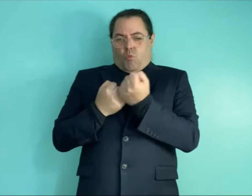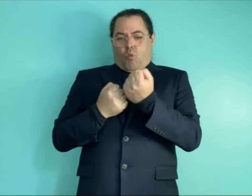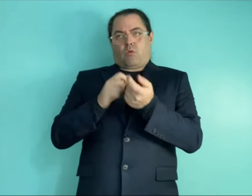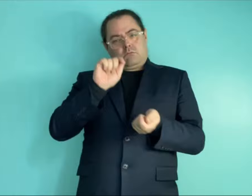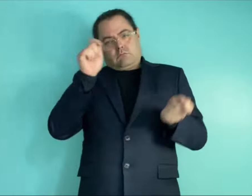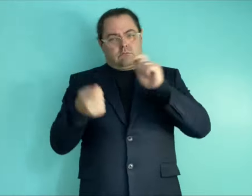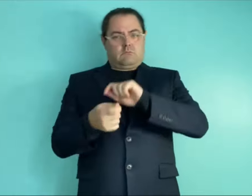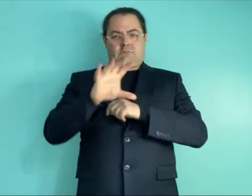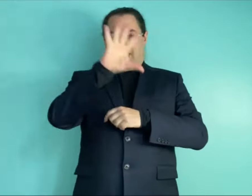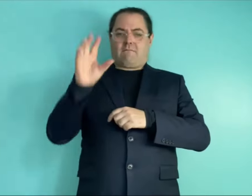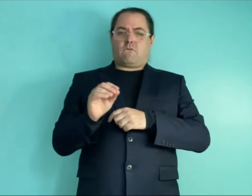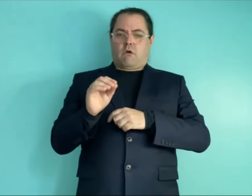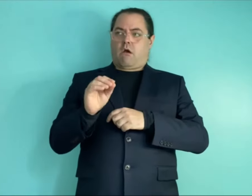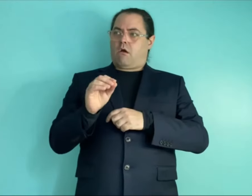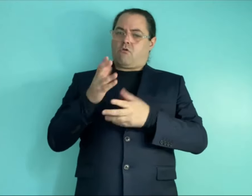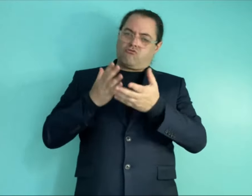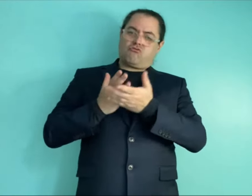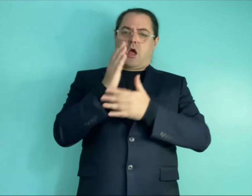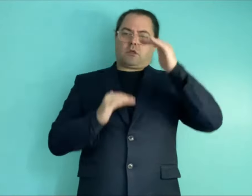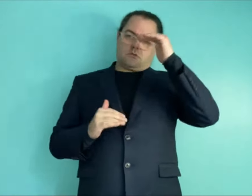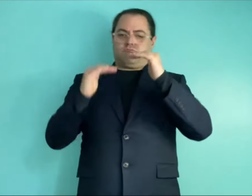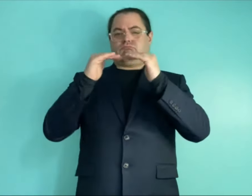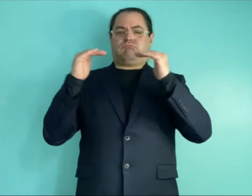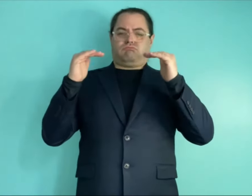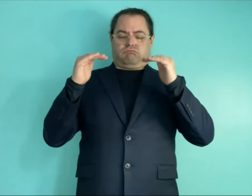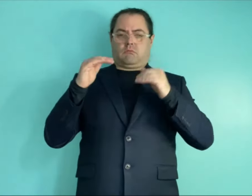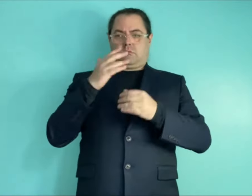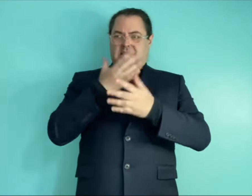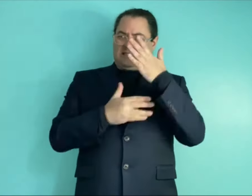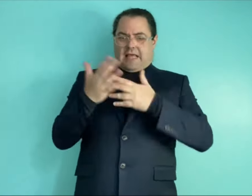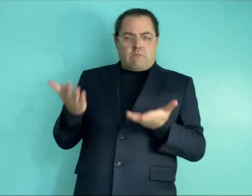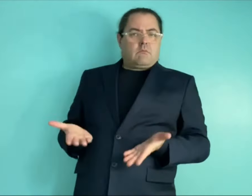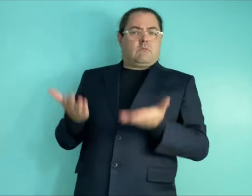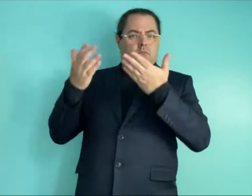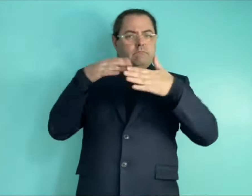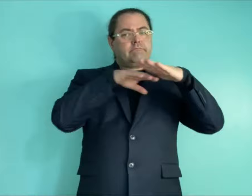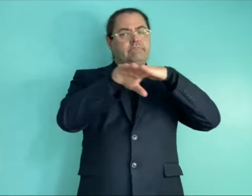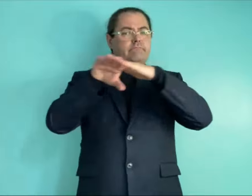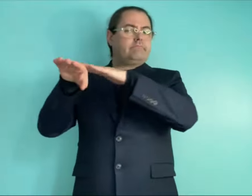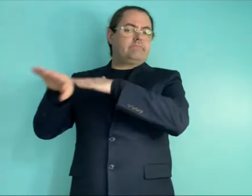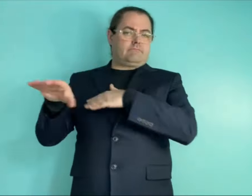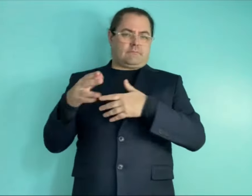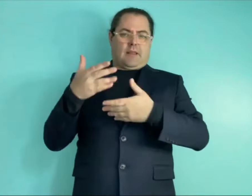16:18:07 to persons with disability. 16:18:11 With regard to employment in this